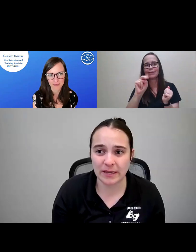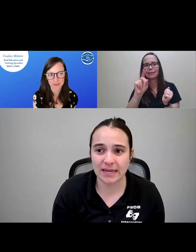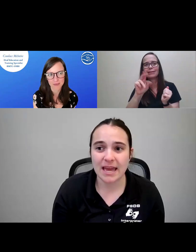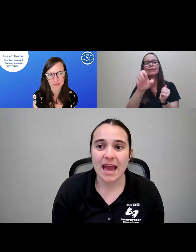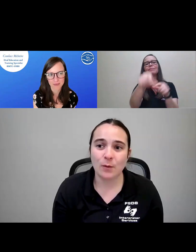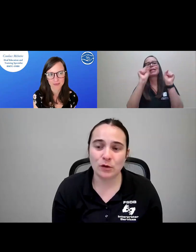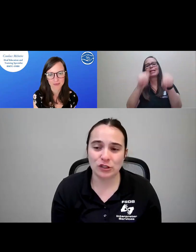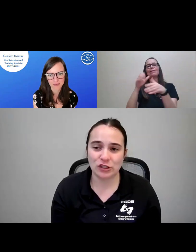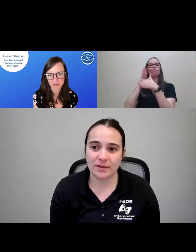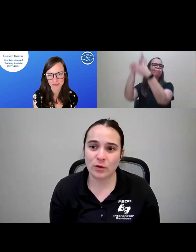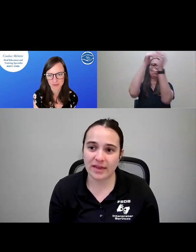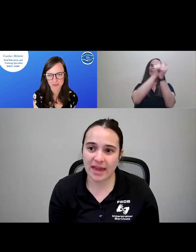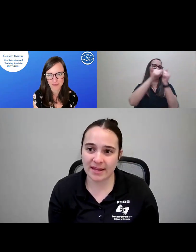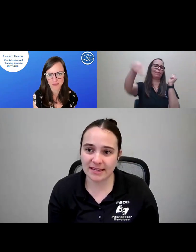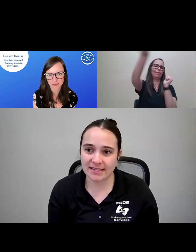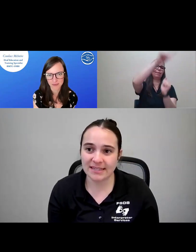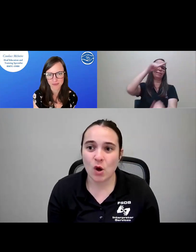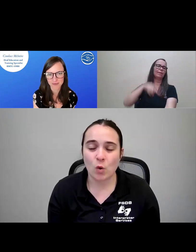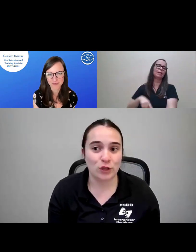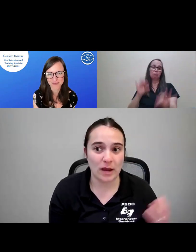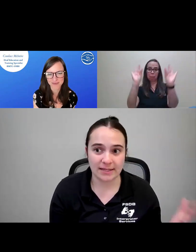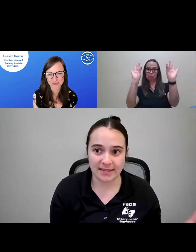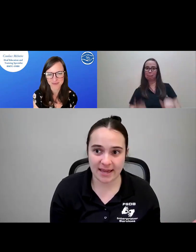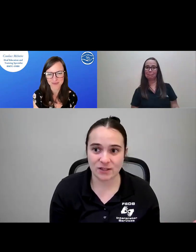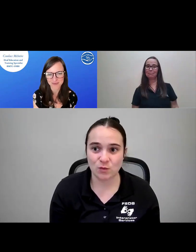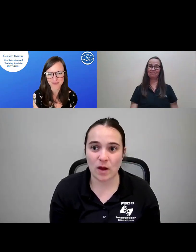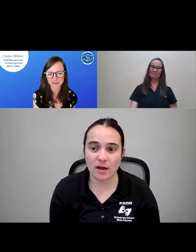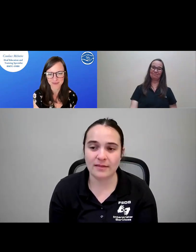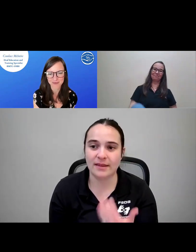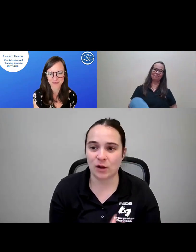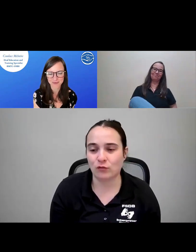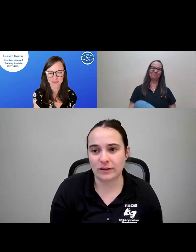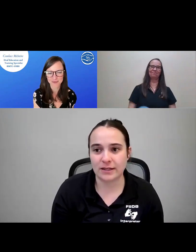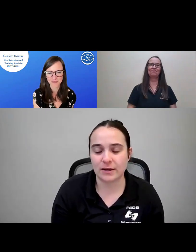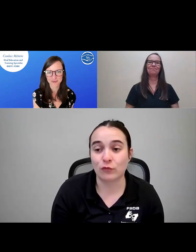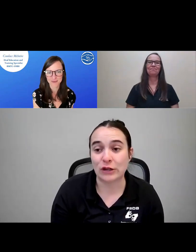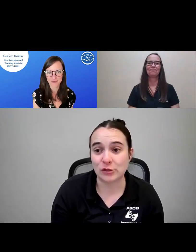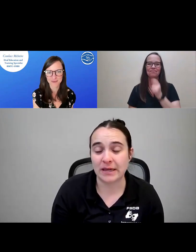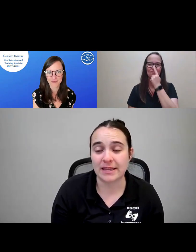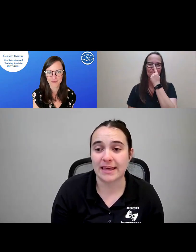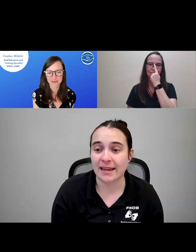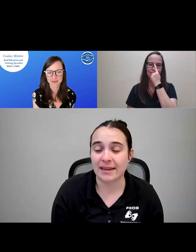email me. I will share them with Candace or you guys can as well and then it'll reach me and